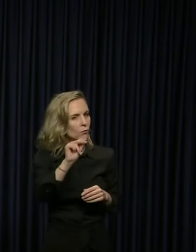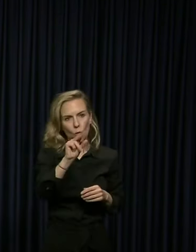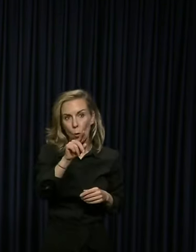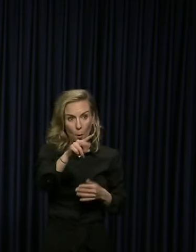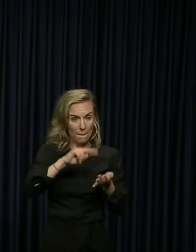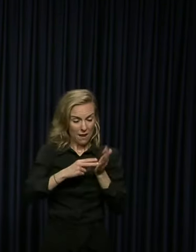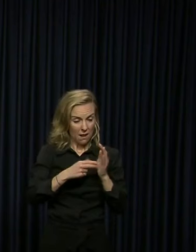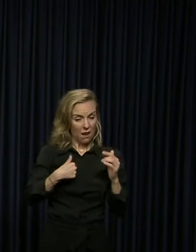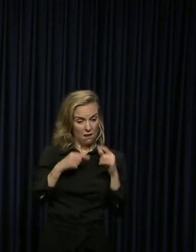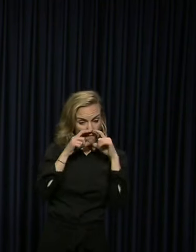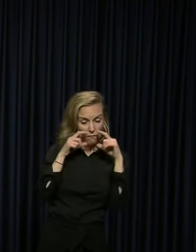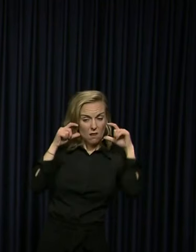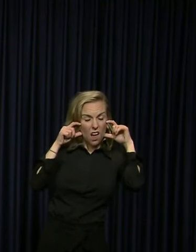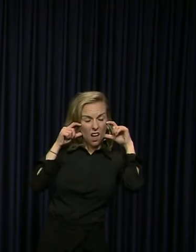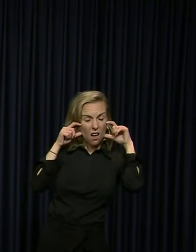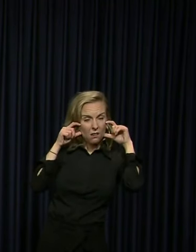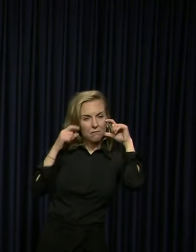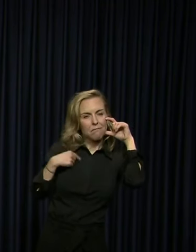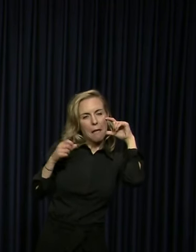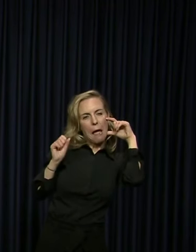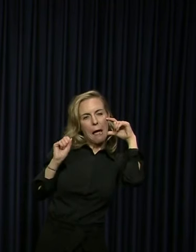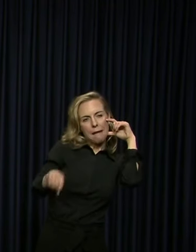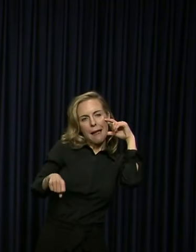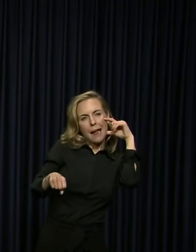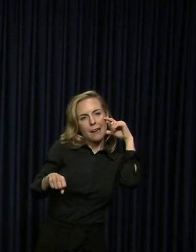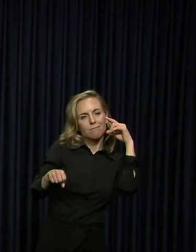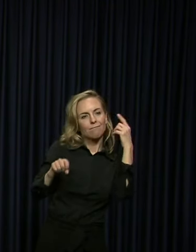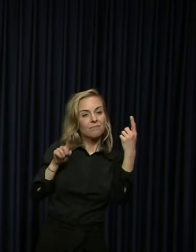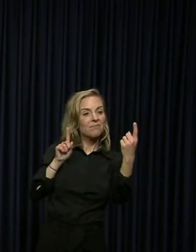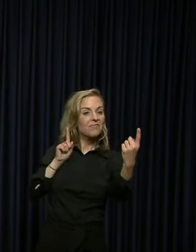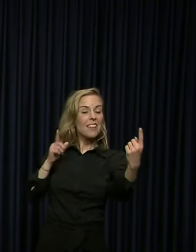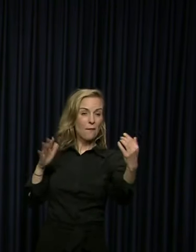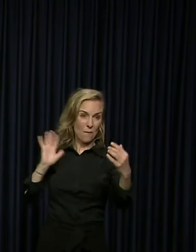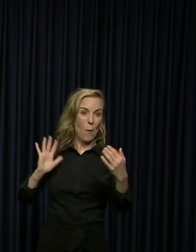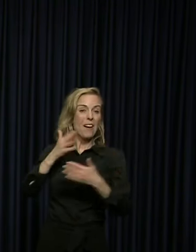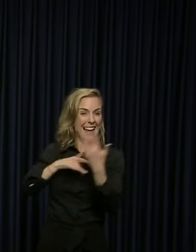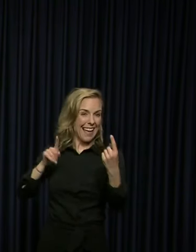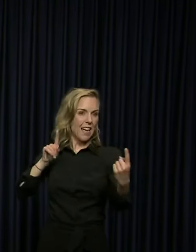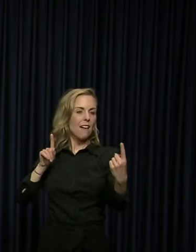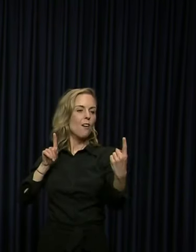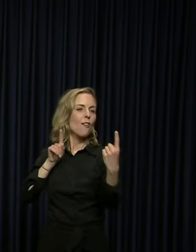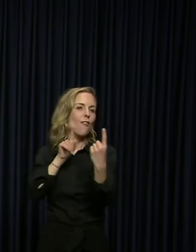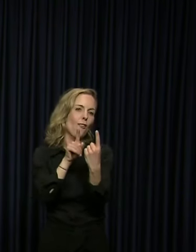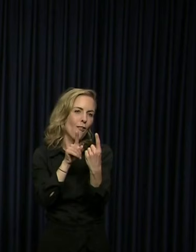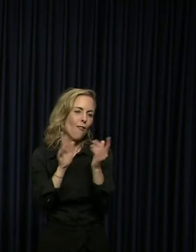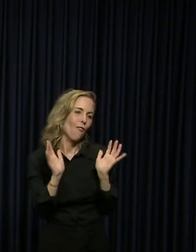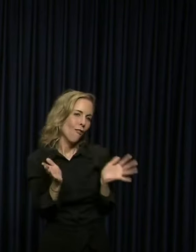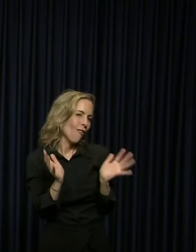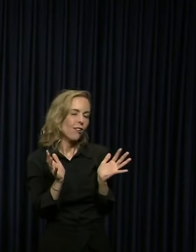THAT'S ONE OF THE TIMES THAT THEY'RE SUGGESTING WEARING THE MASK.